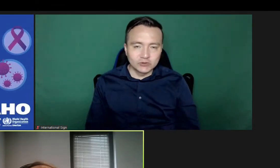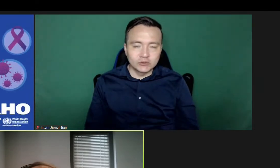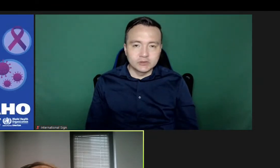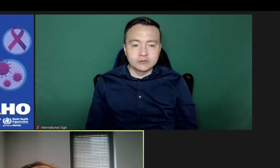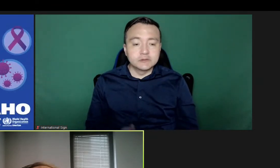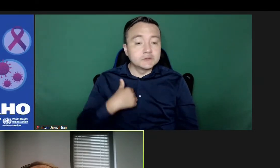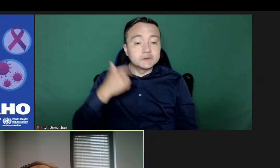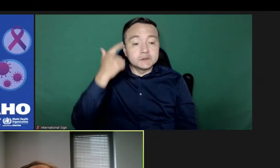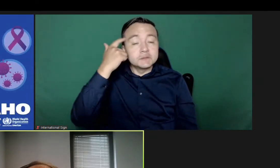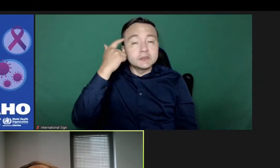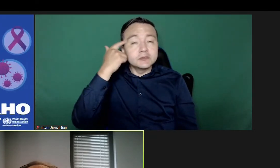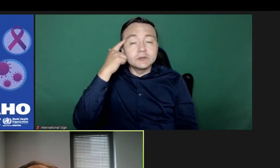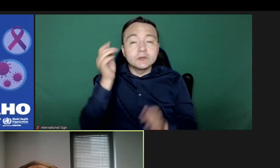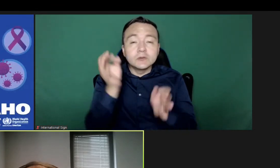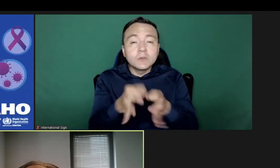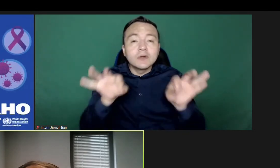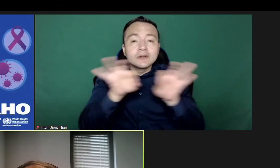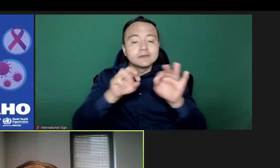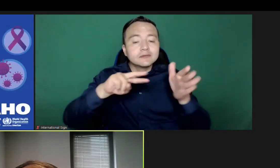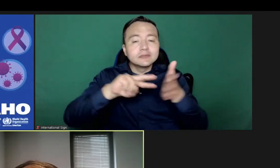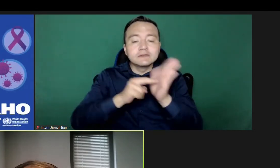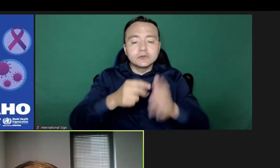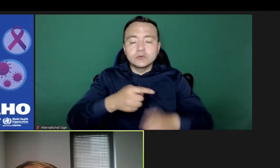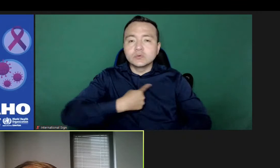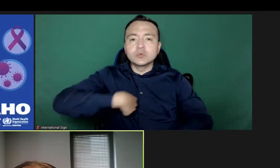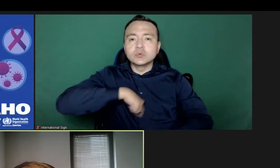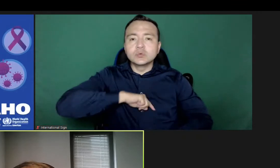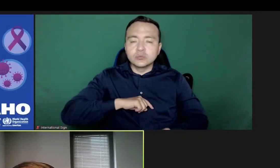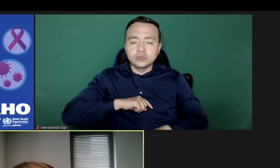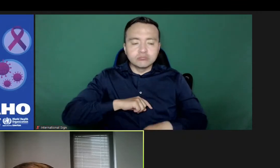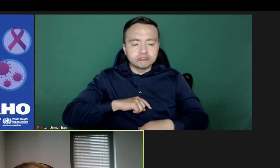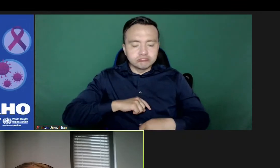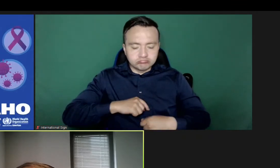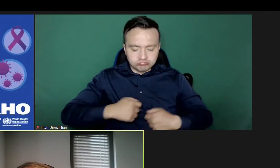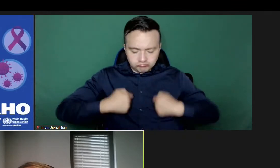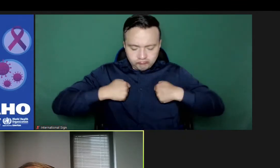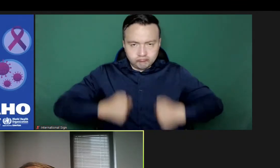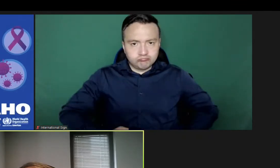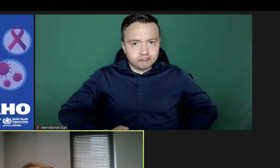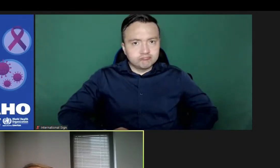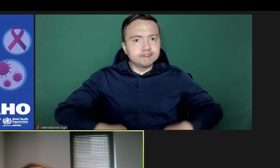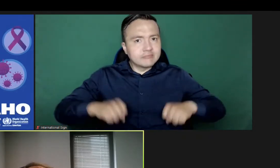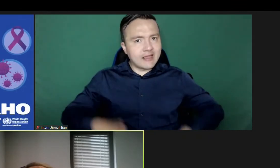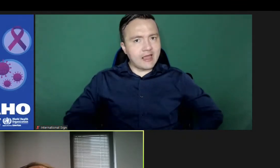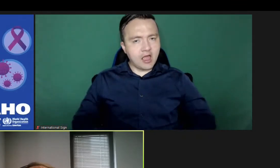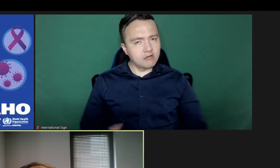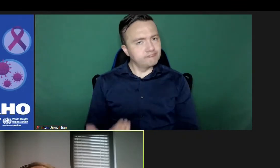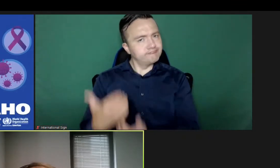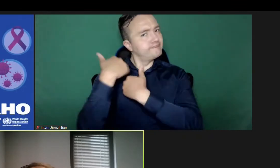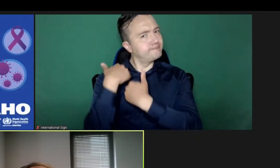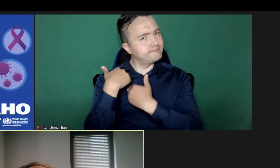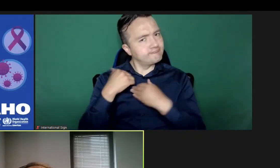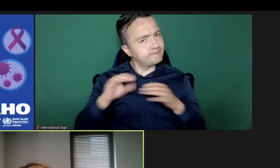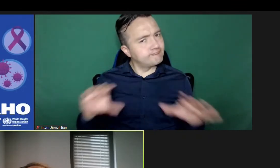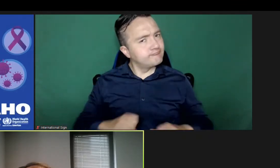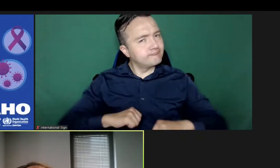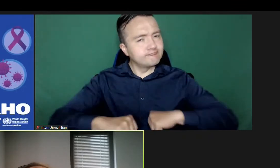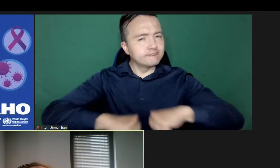I think that the most important thing is the role that organizations like ours can play.